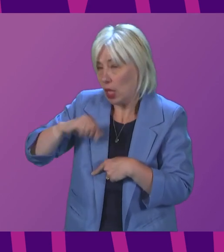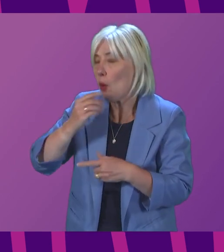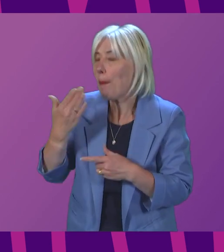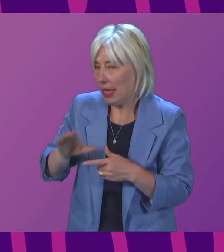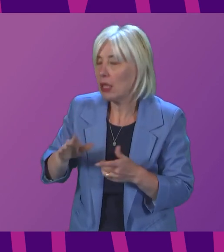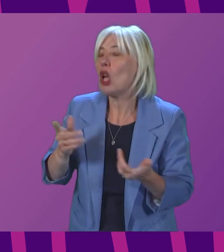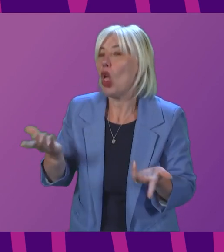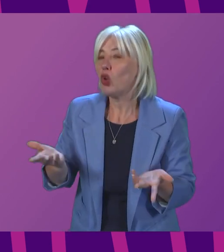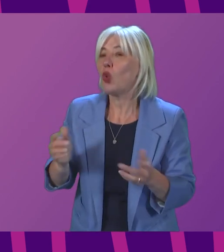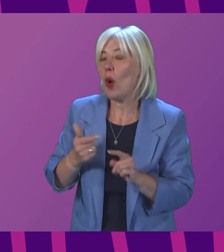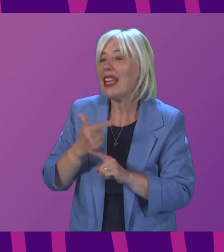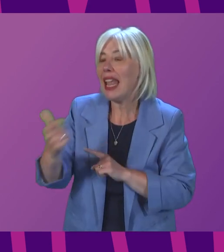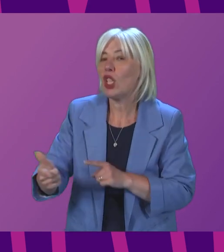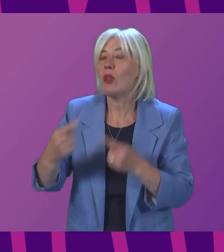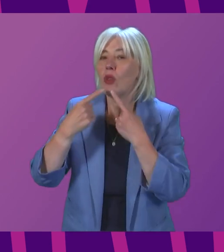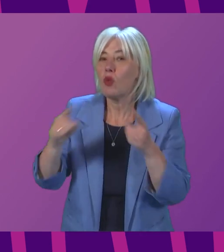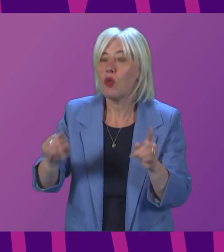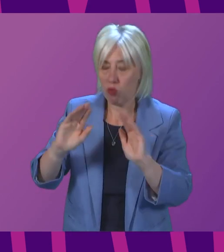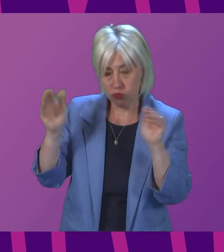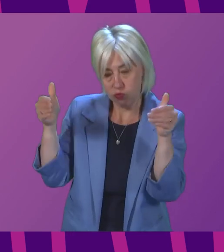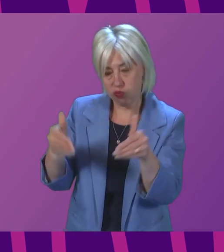We are very focused on all those issues.